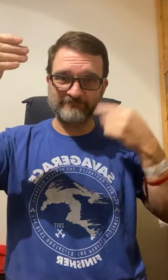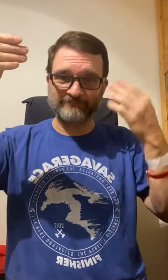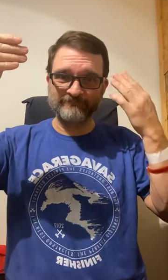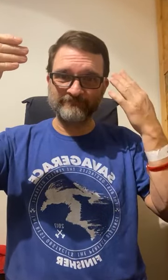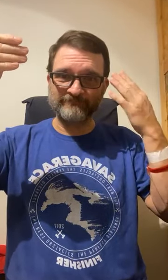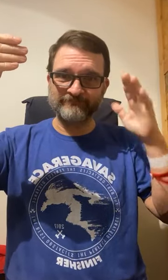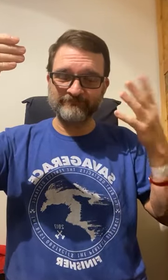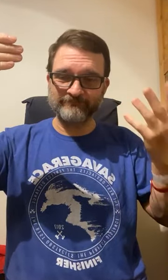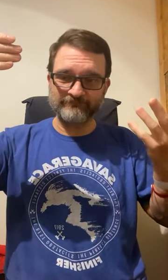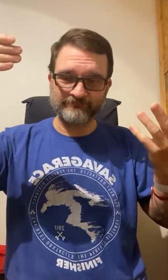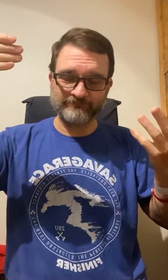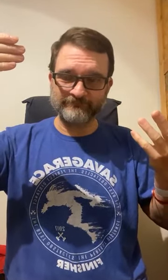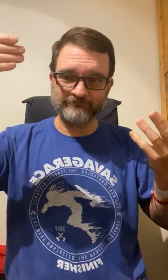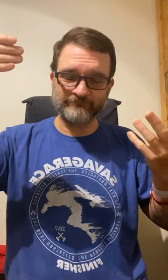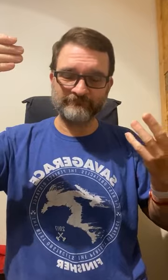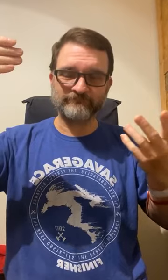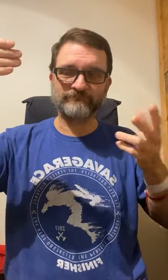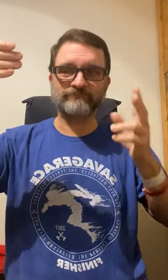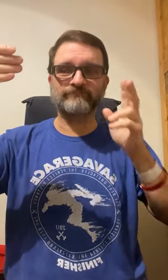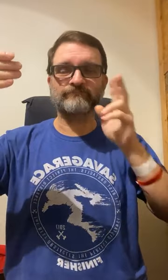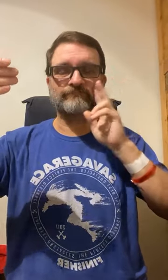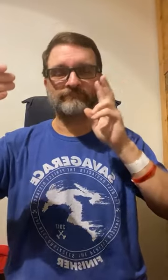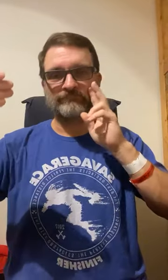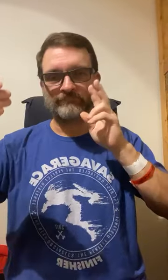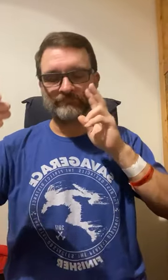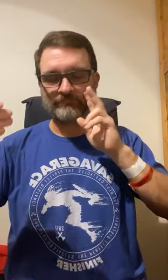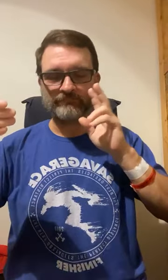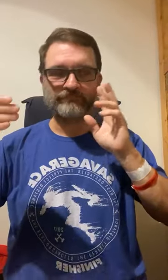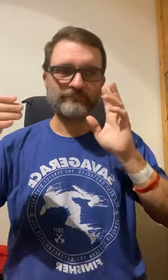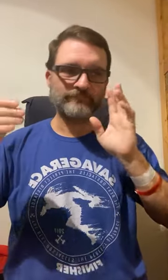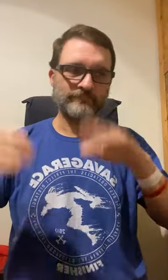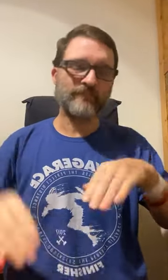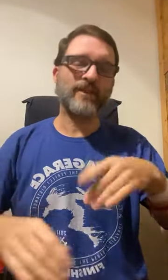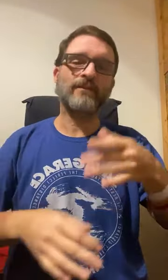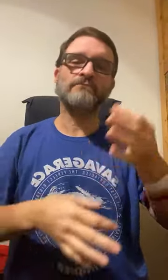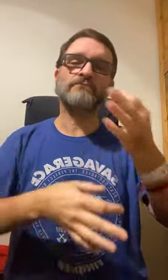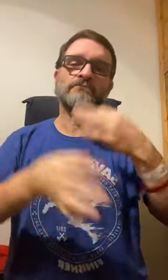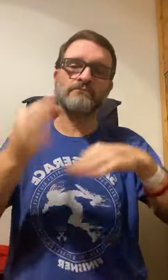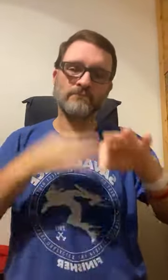If my pills were in there, I don't know. Just wait and see what happens